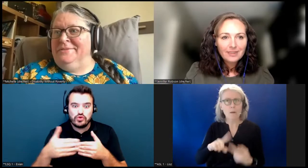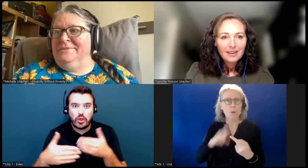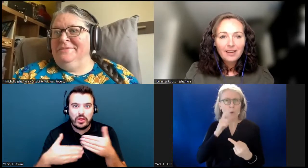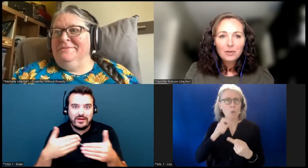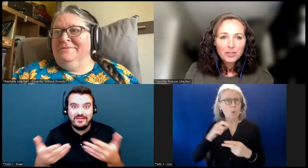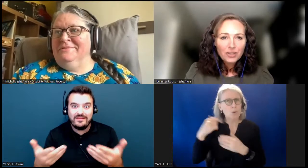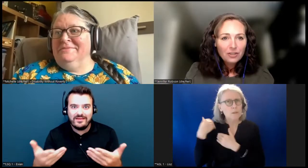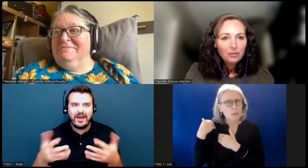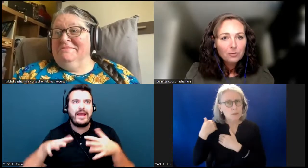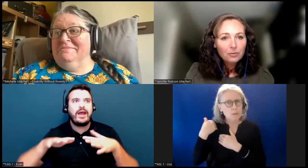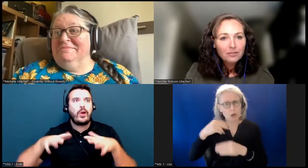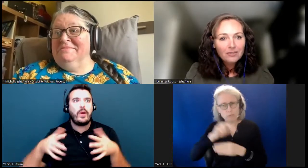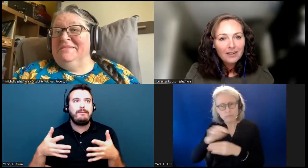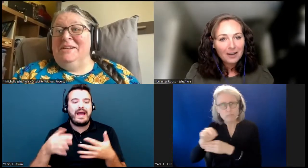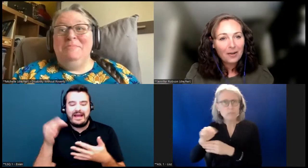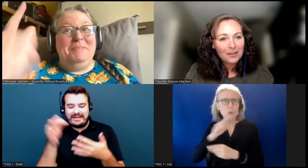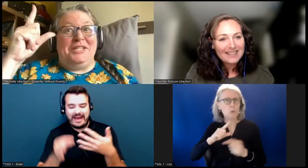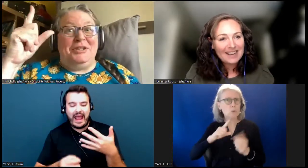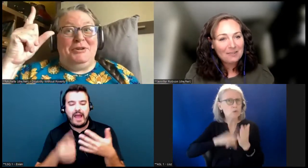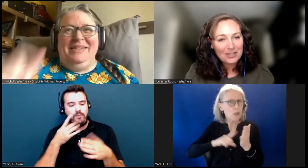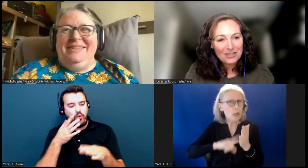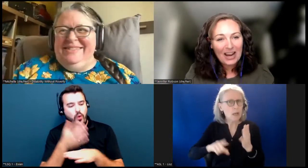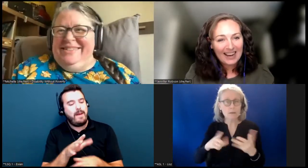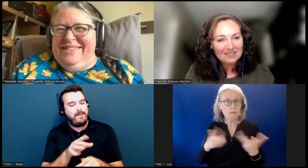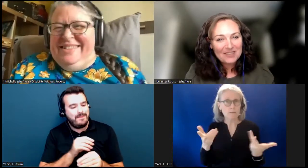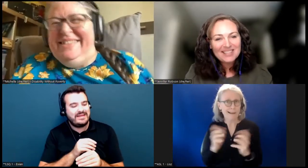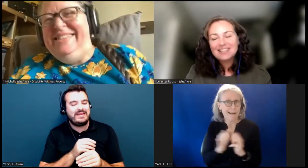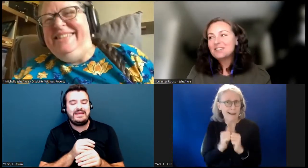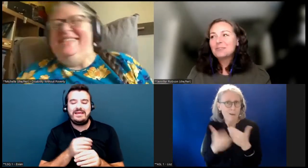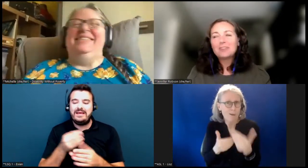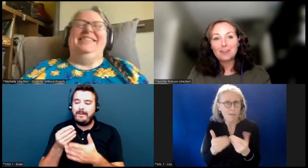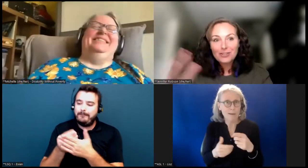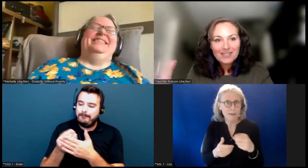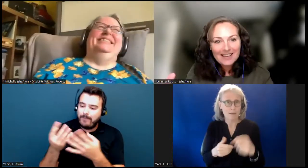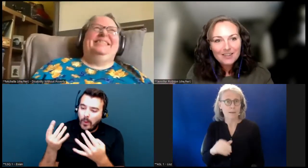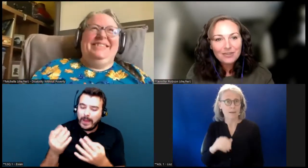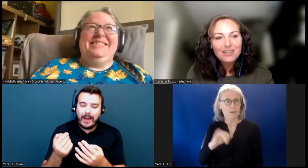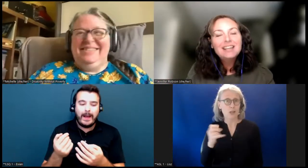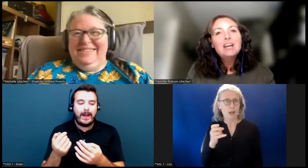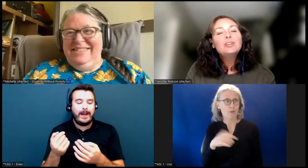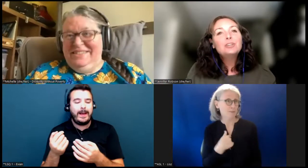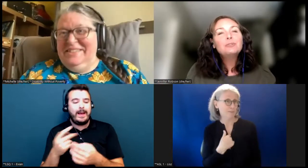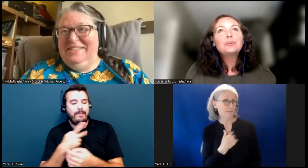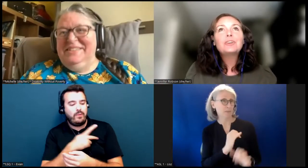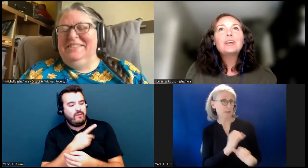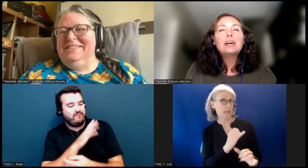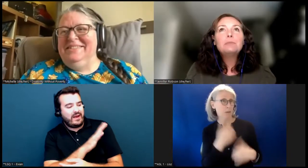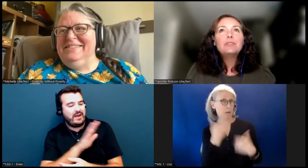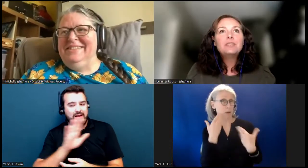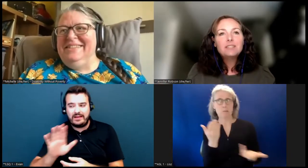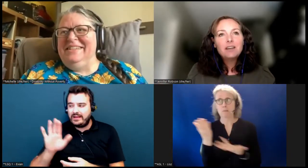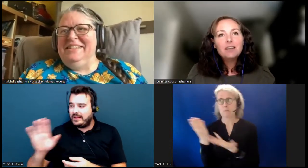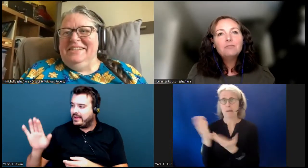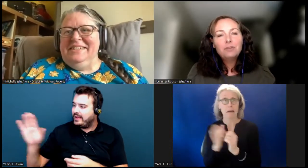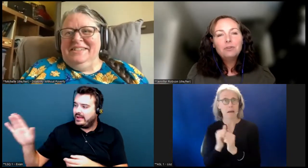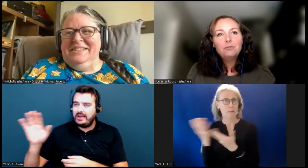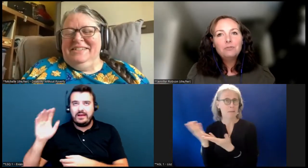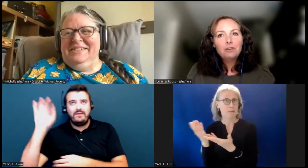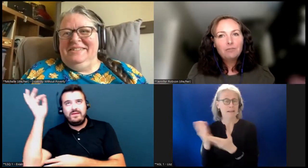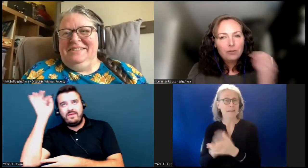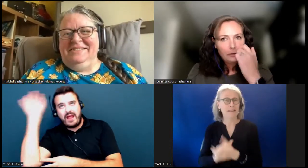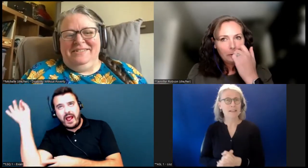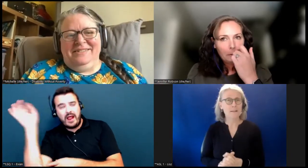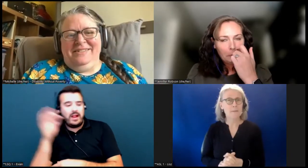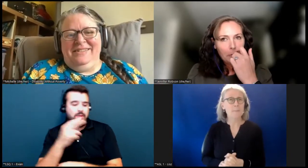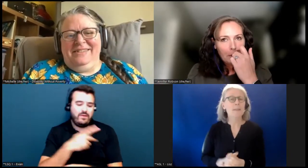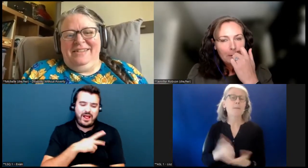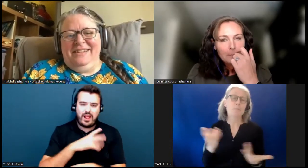I WISH I KNEW. THEN I COULD JUST TELL YOU. THE DESIGN OF NEW FEDERAL PROGRAMS